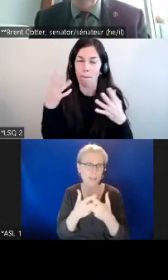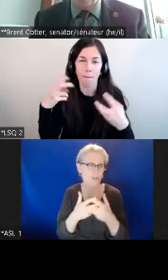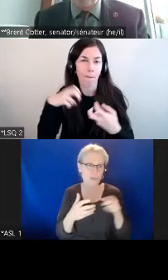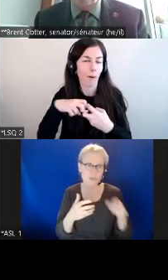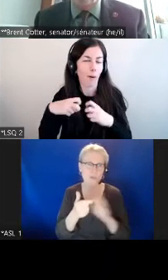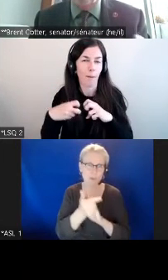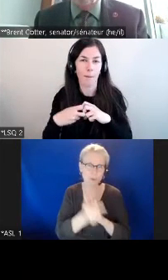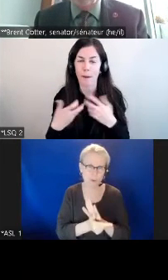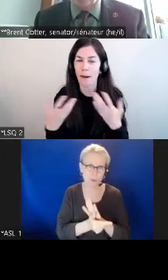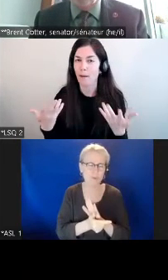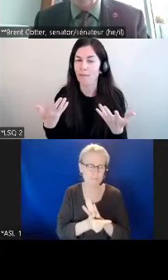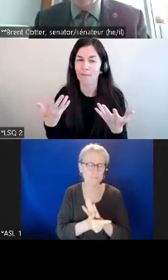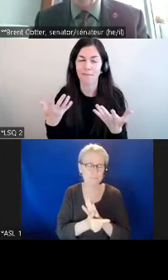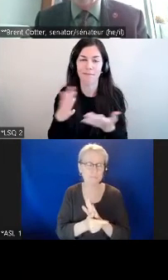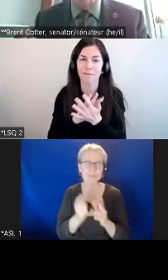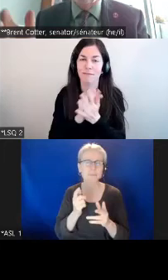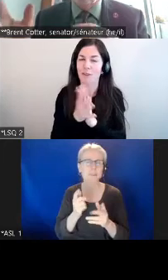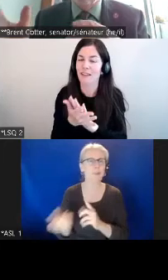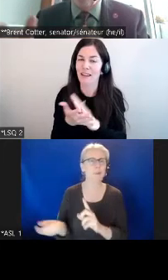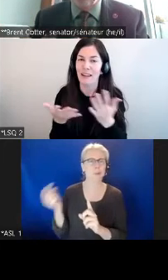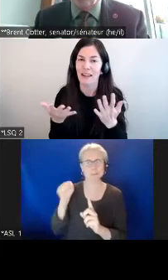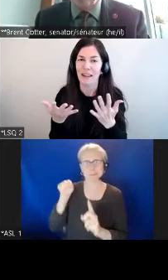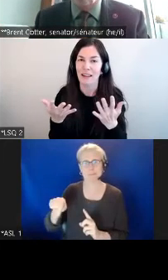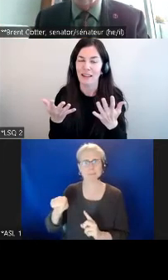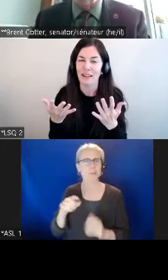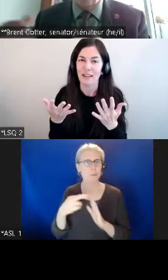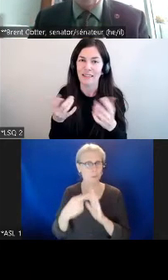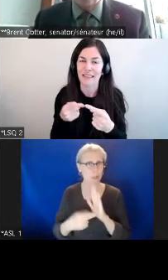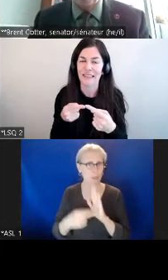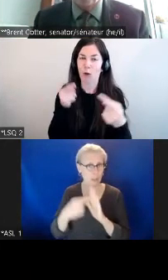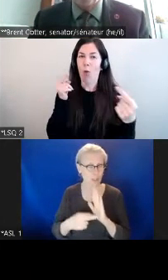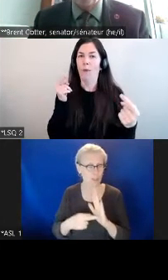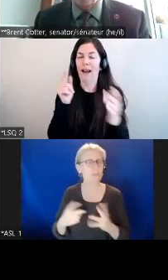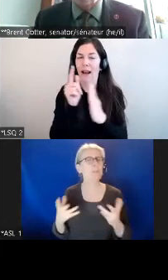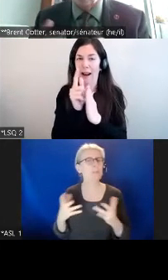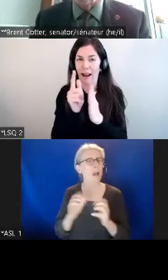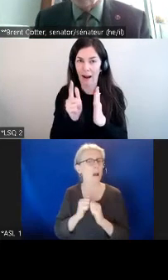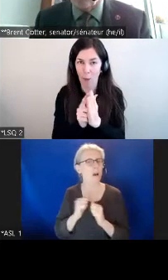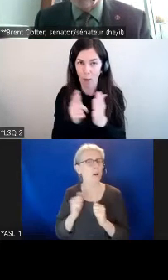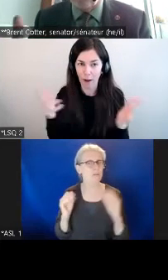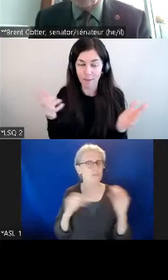COMING BACK THEN TO THESE REGULATIONS, THEY WILL BE PUT TOGETHER WITH CONSULTATION, I'M SURE IN THE